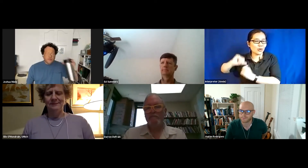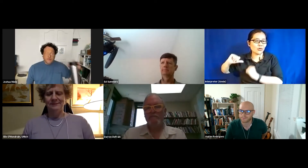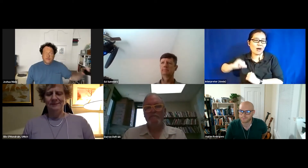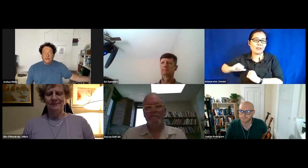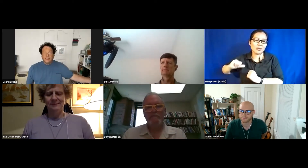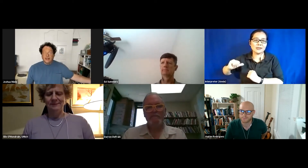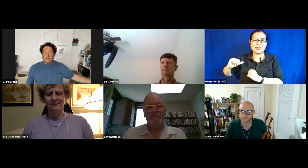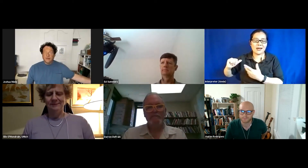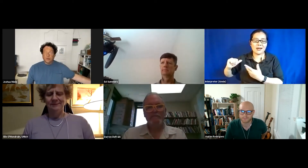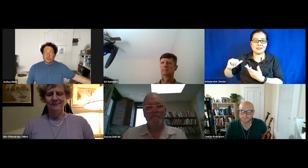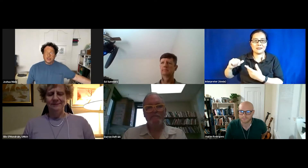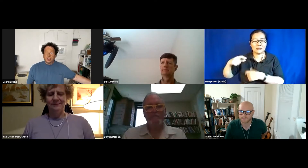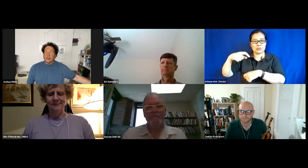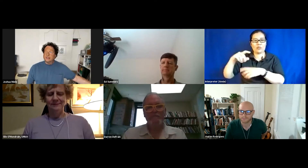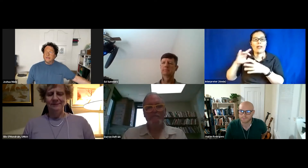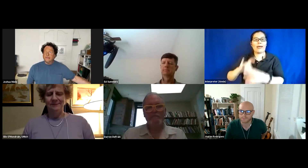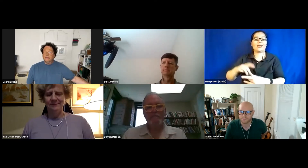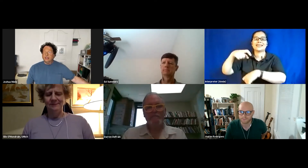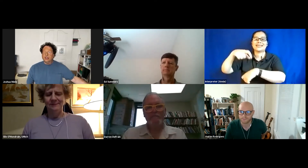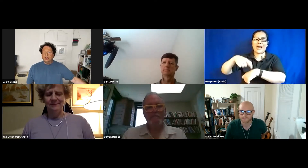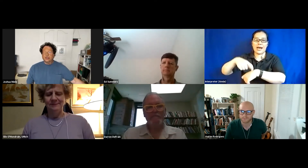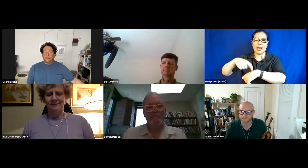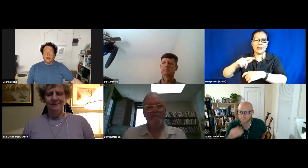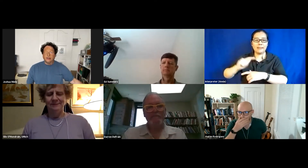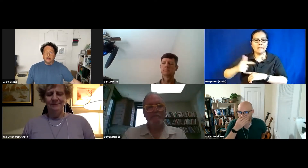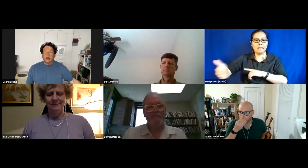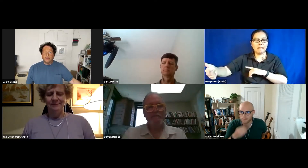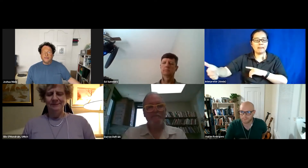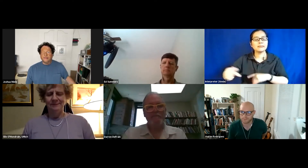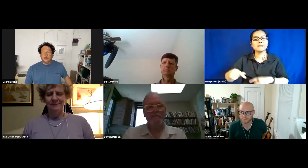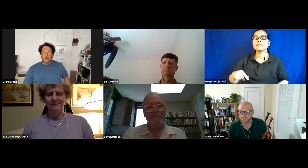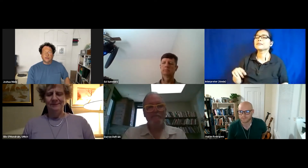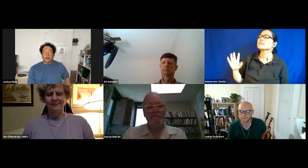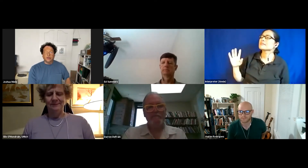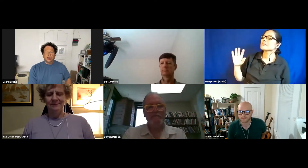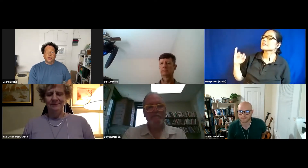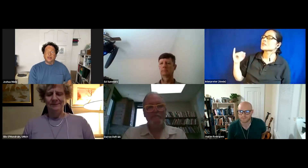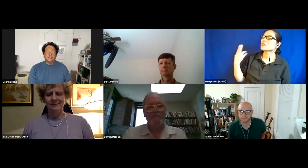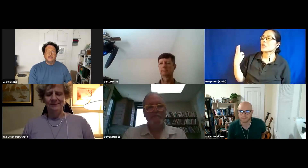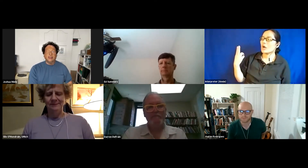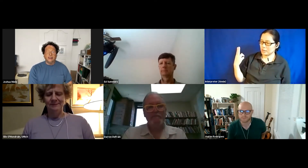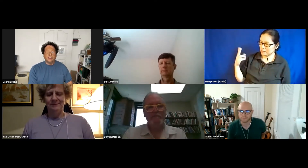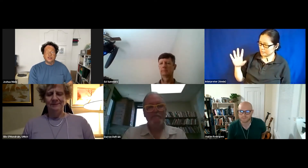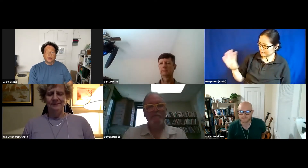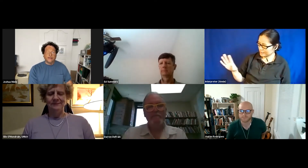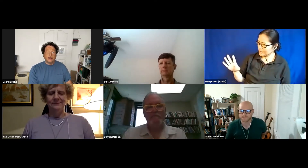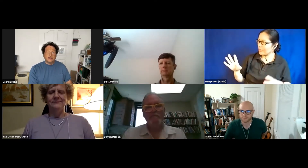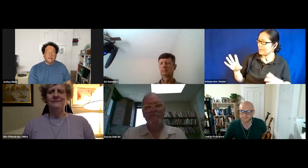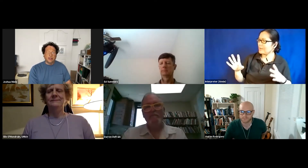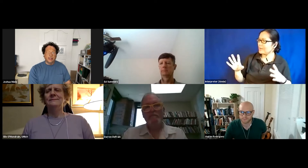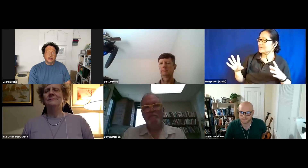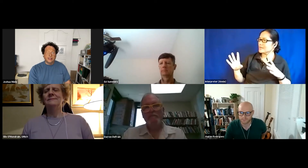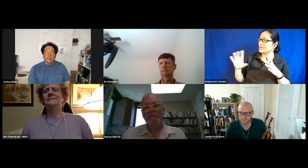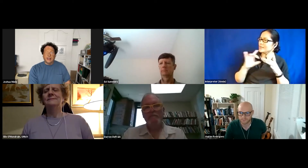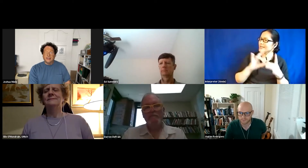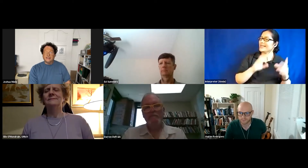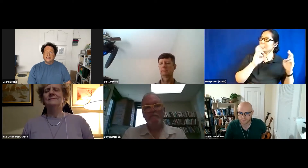: We're touching on some issues around choice. And sort of flexibility. I think Ed, this is